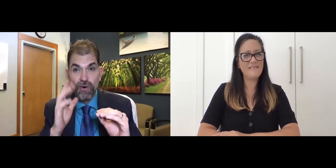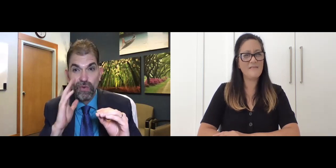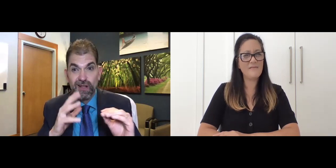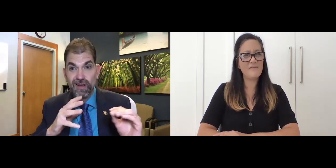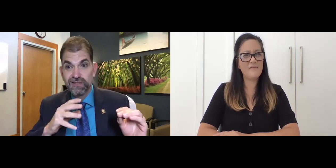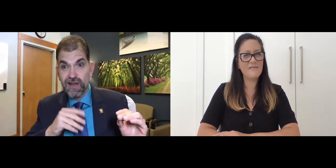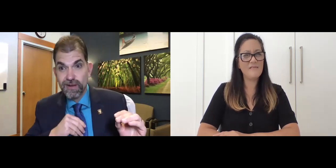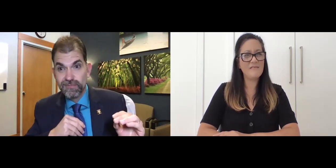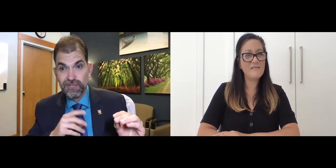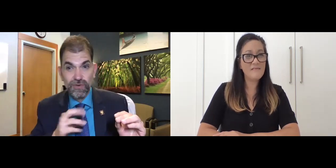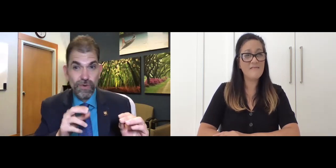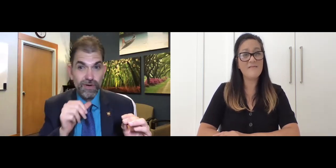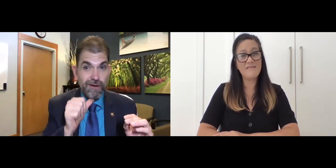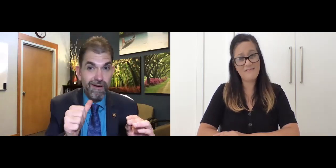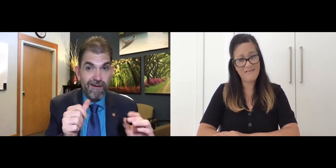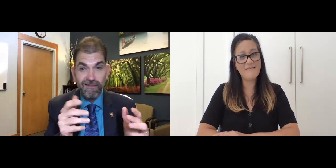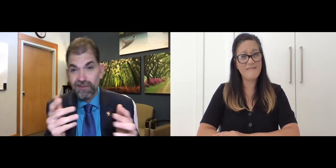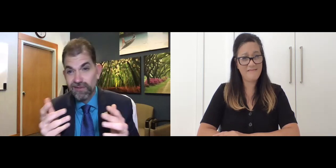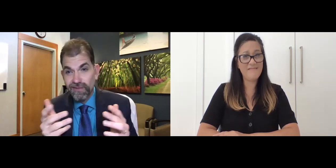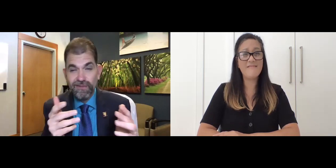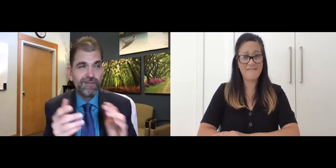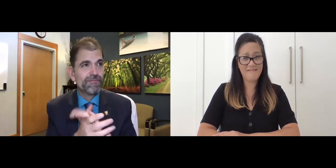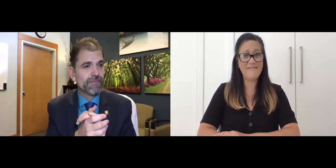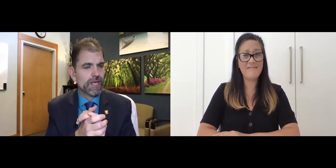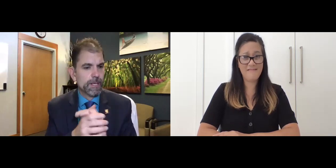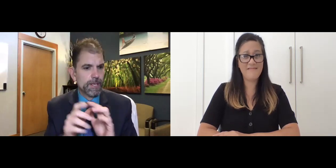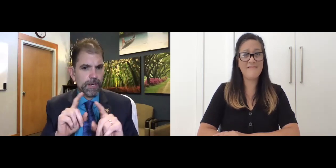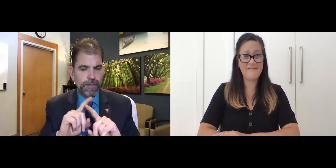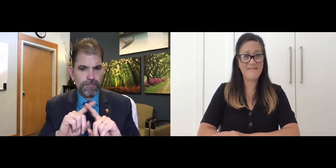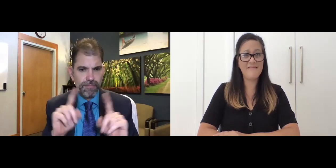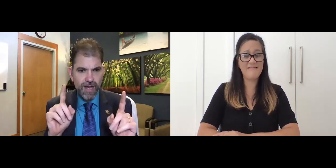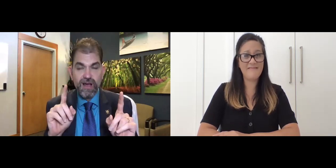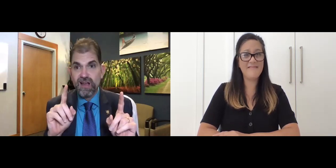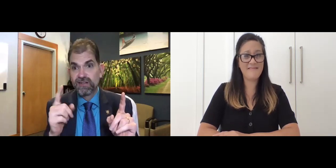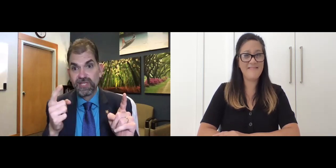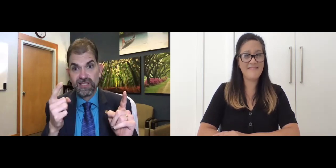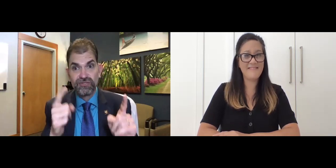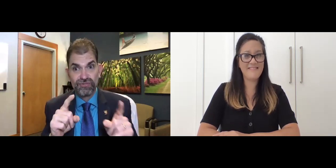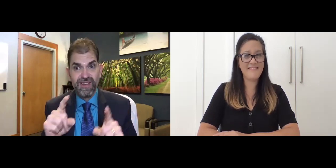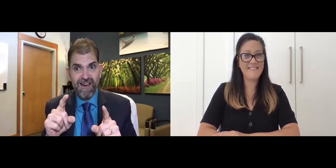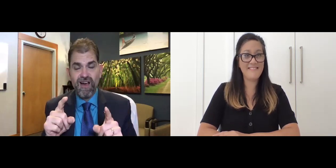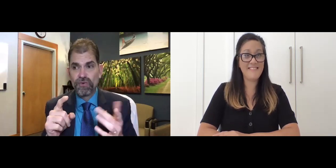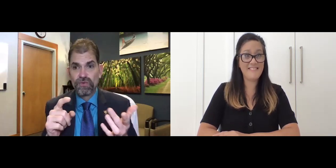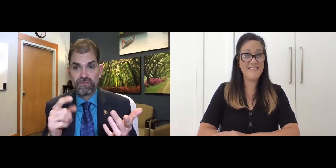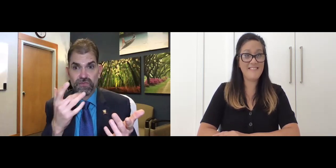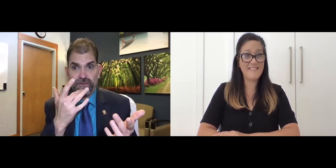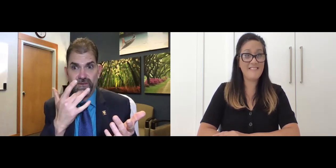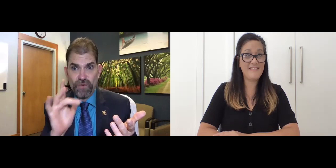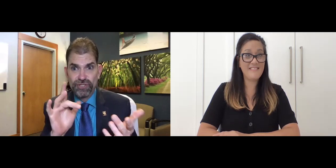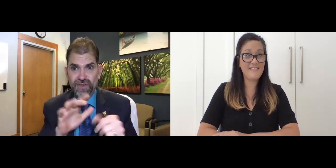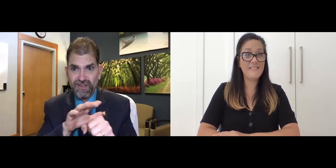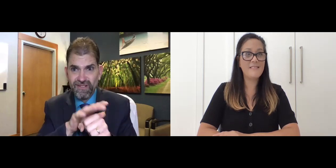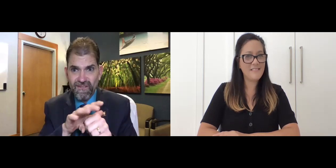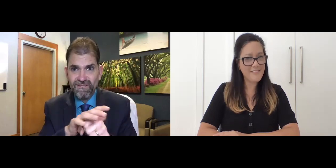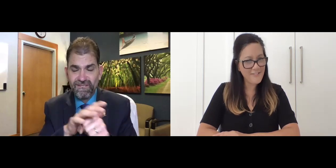Still I was worried. I didn't know if they'd accept me or not.